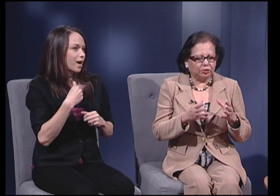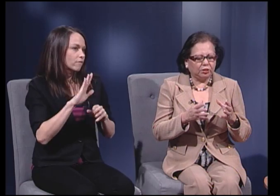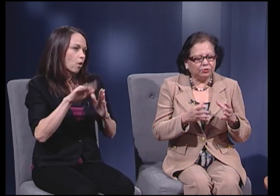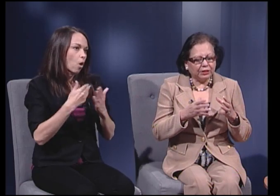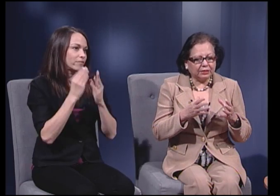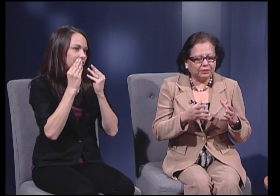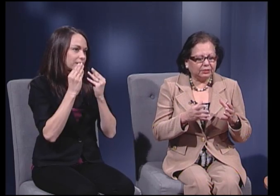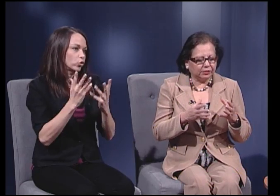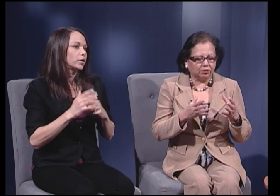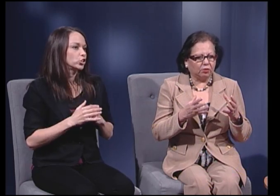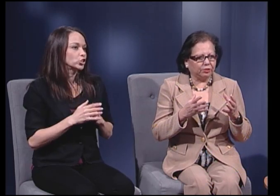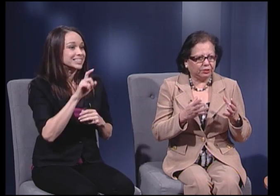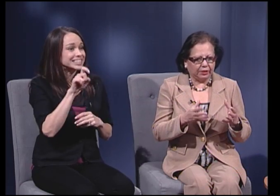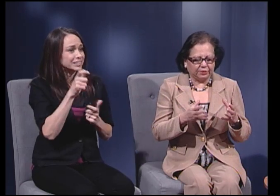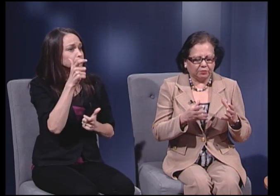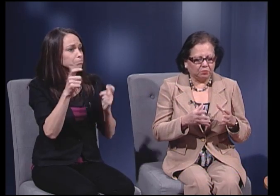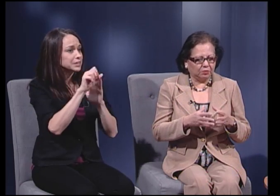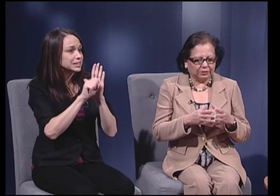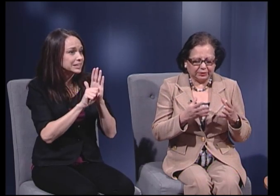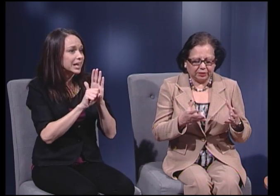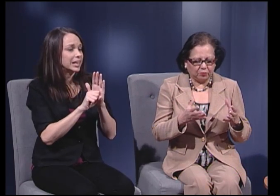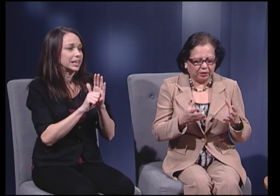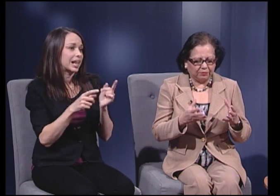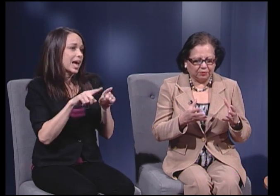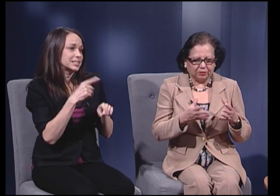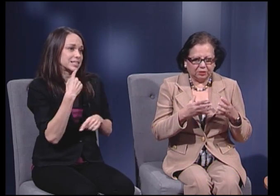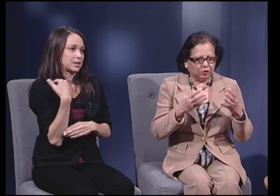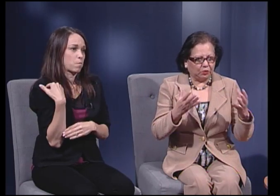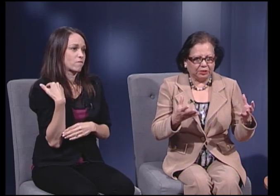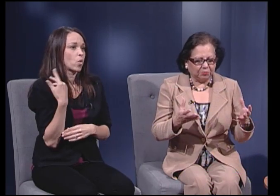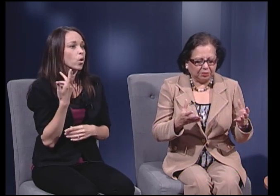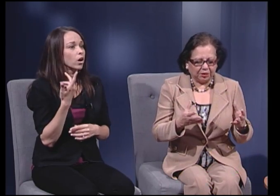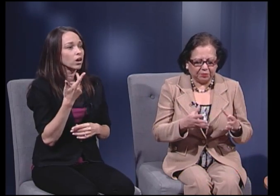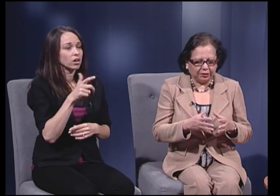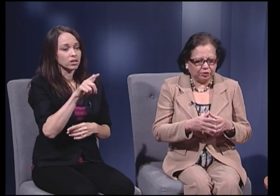you know, Texas is a large state. As I said, we have 26 million population,